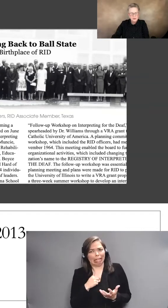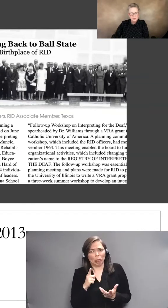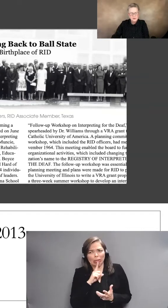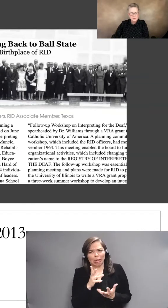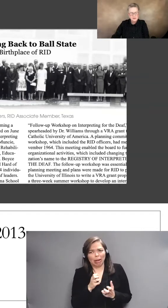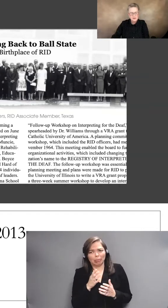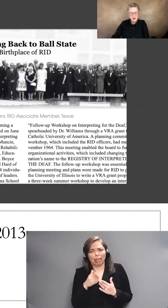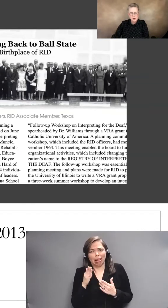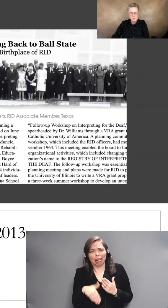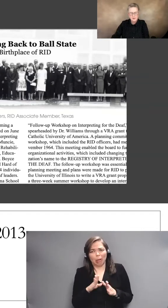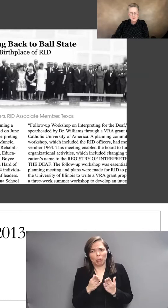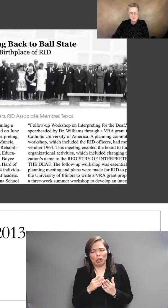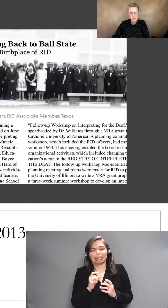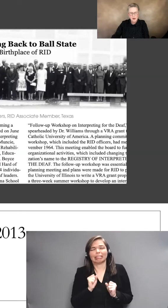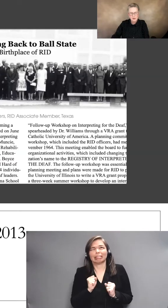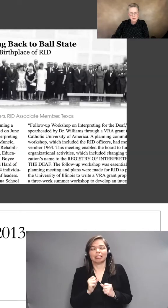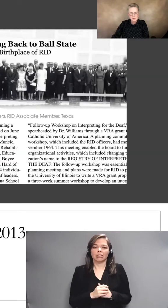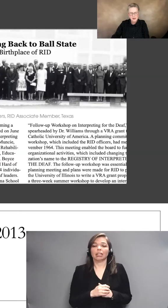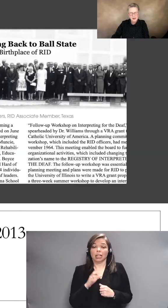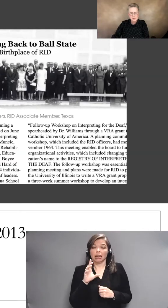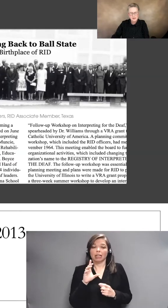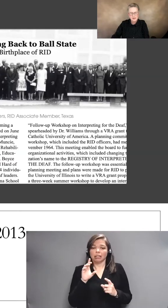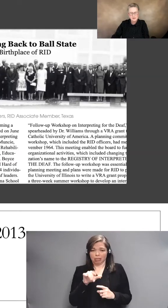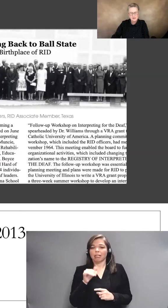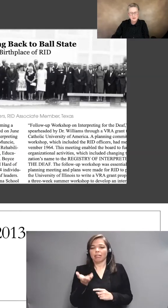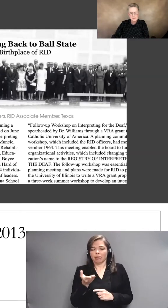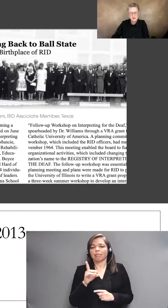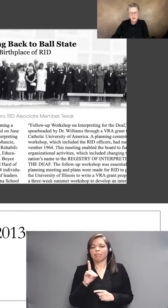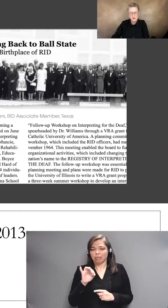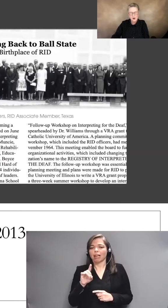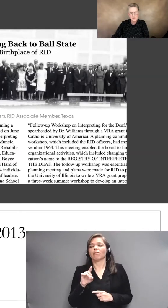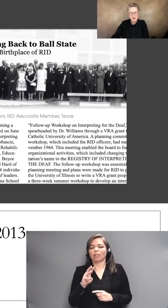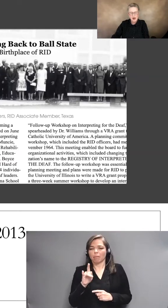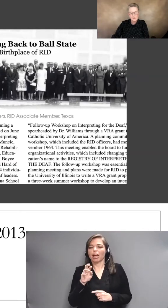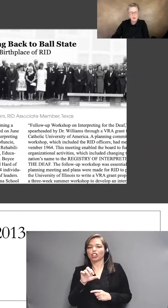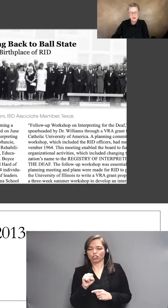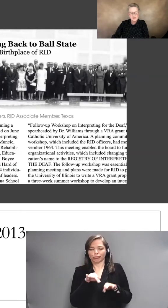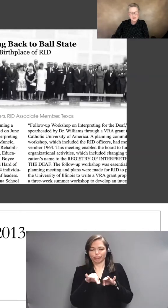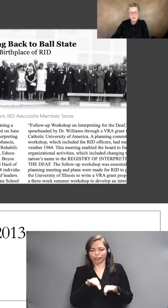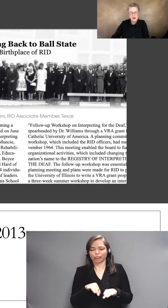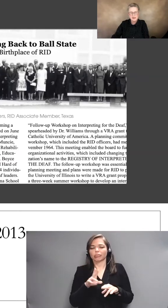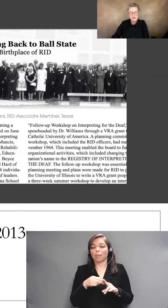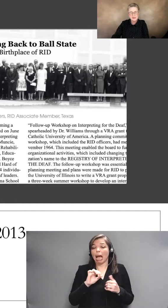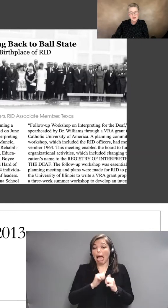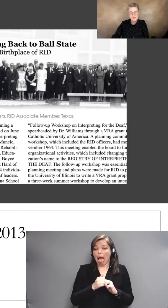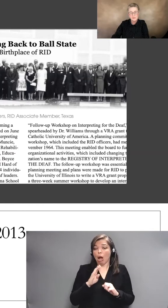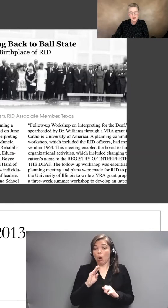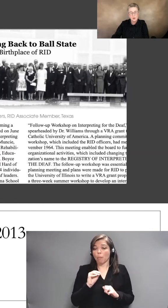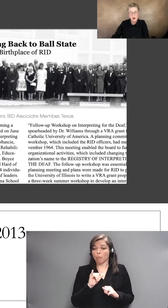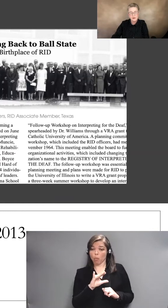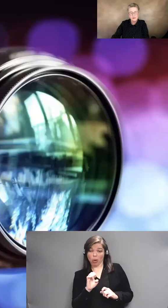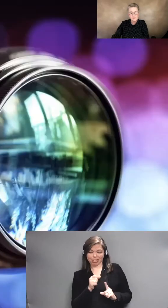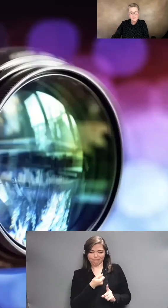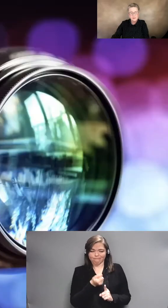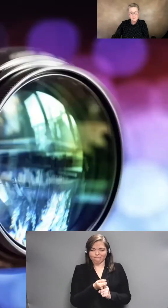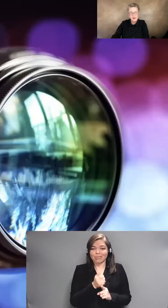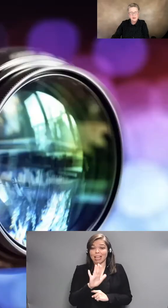but this is David Myers and he was telling me about how Boyce impacted his life from day one